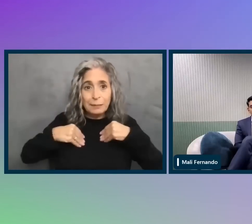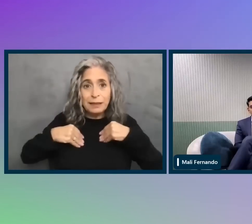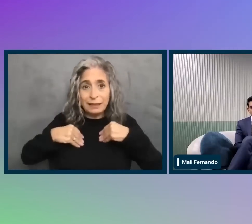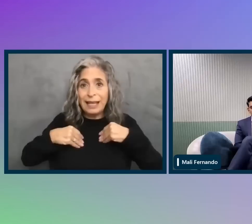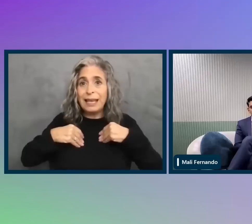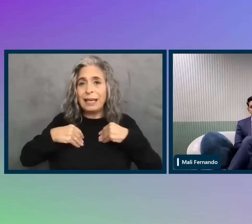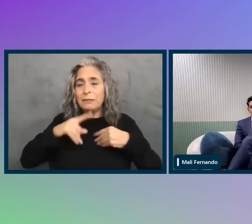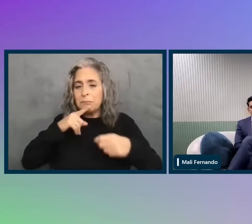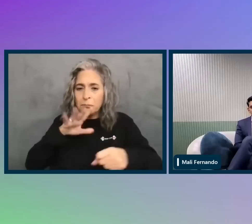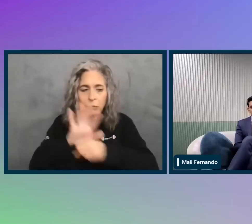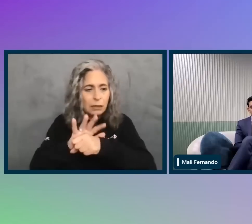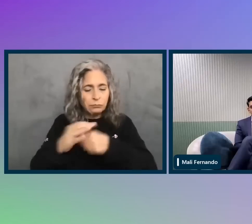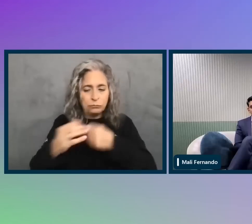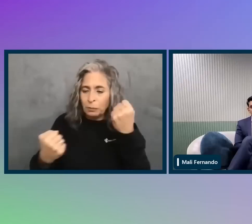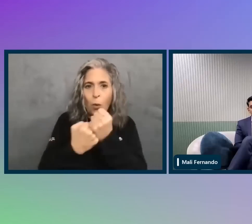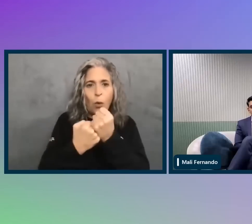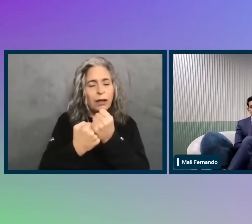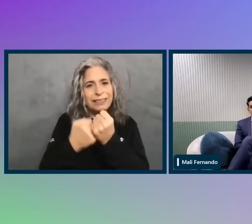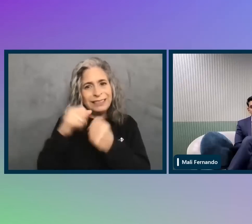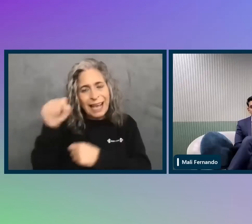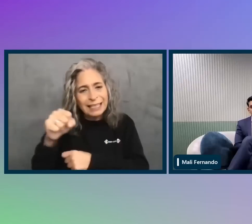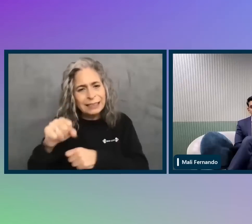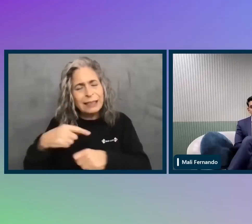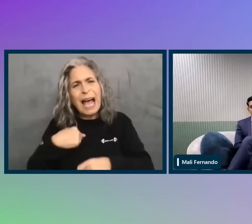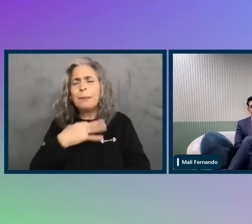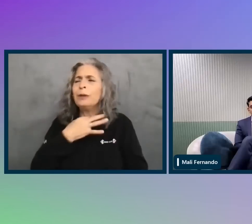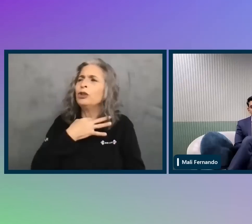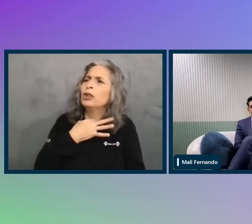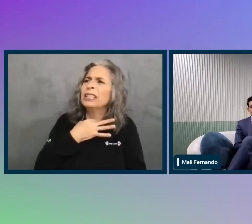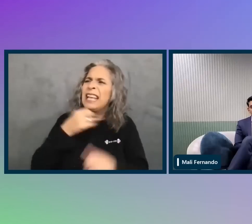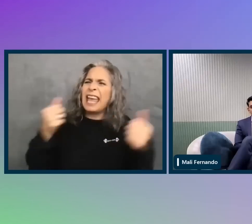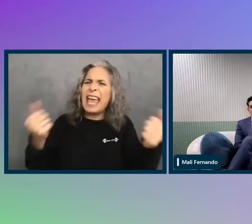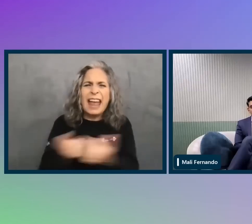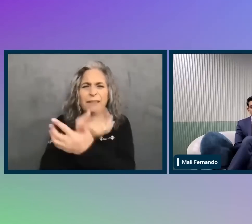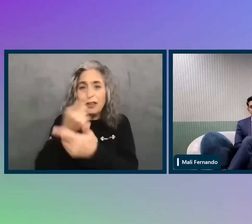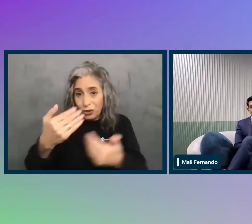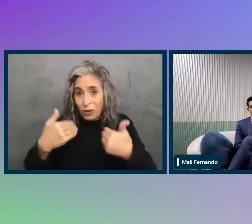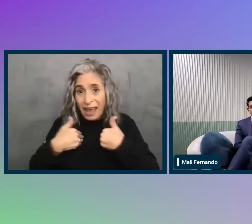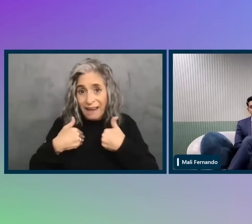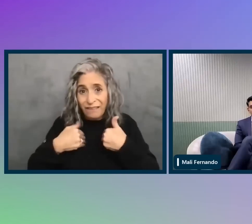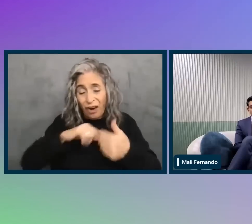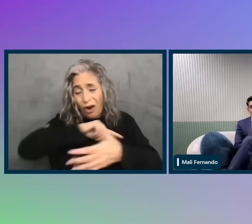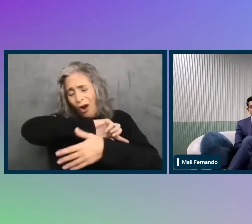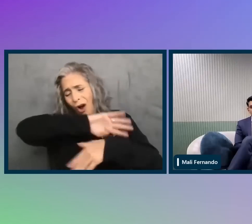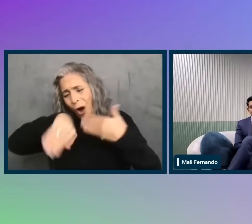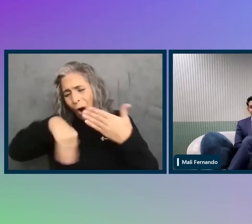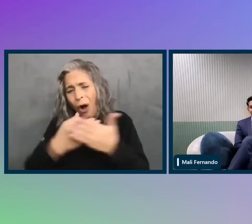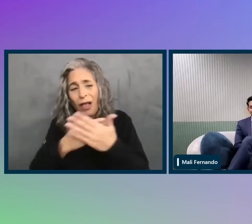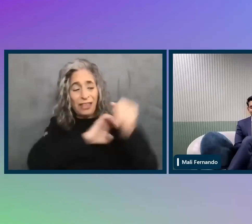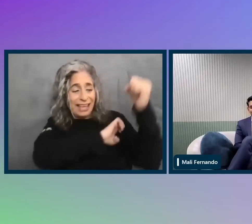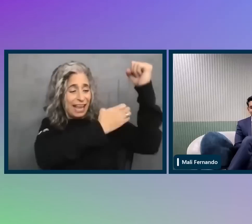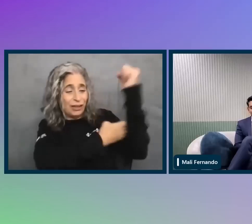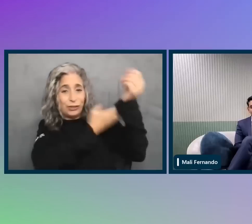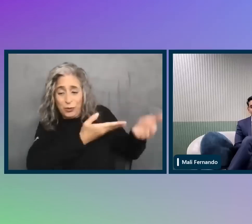I wonder, with everything that you've got, all the energy that you bring to this, what's next for you